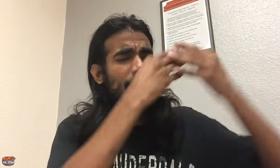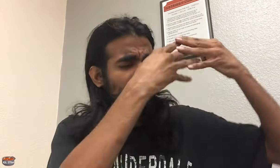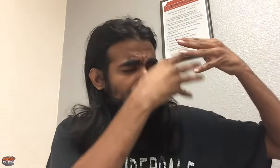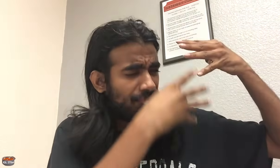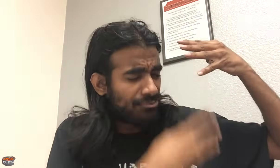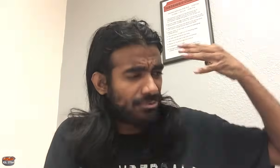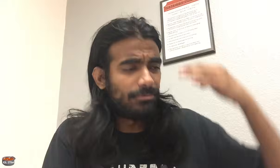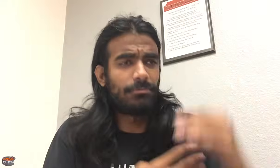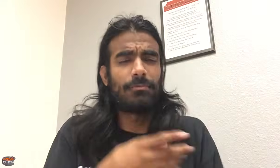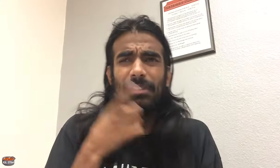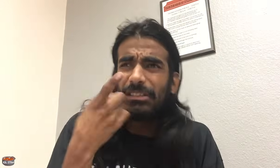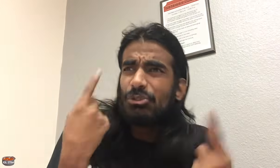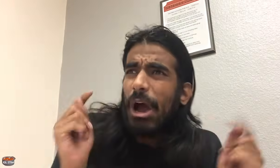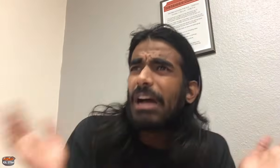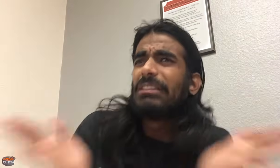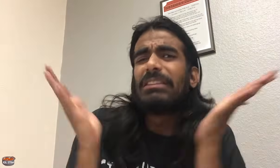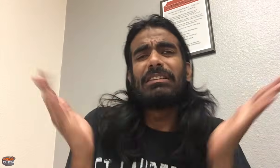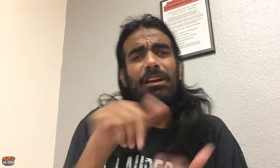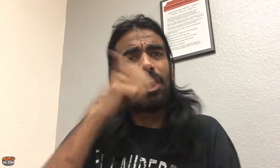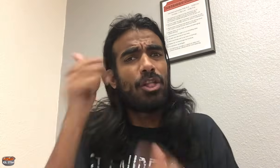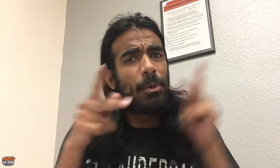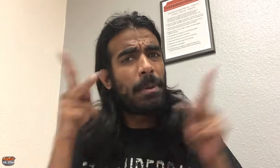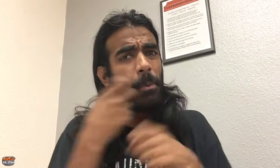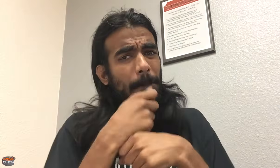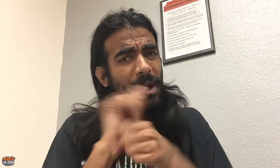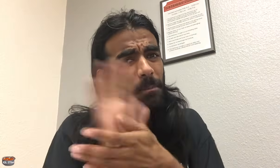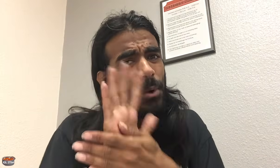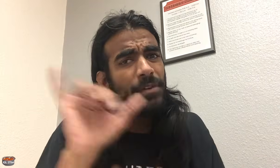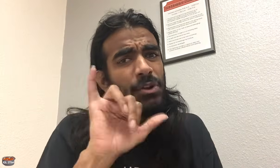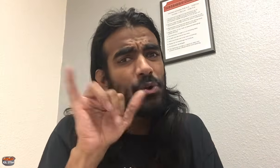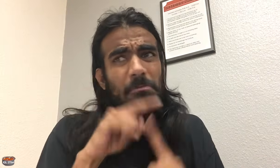all of the different films that he made and he really tried to encourage